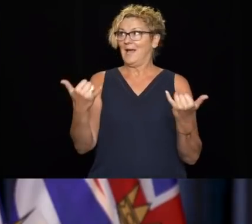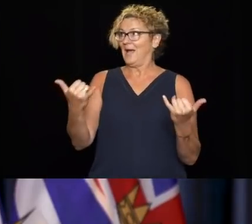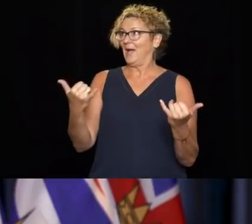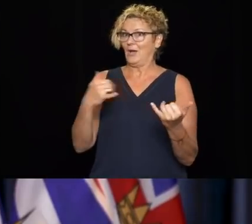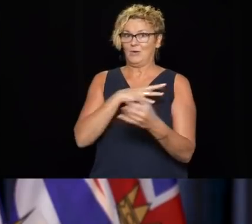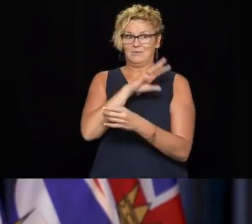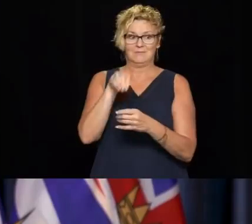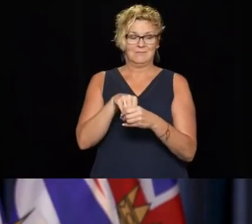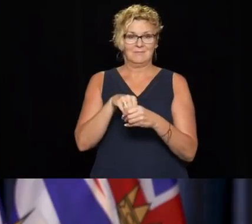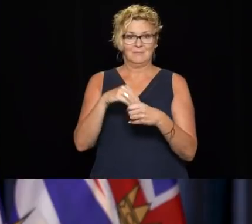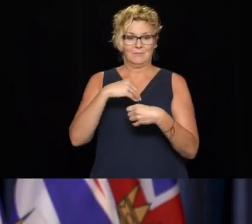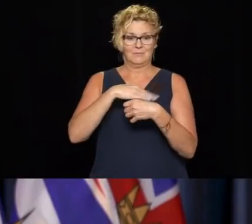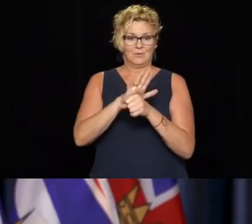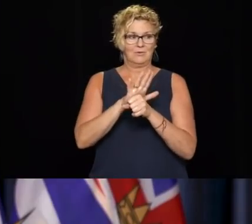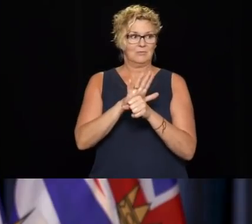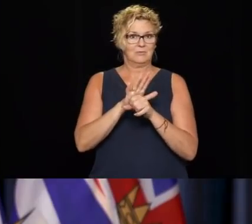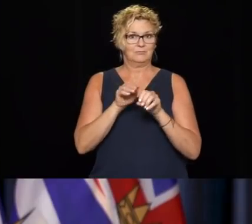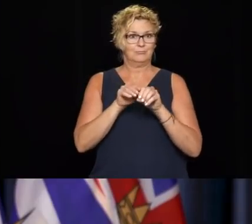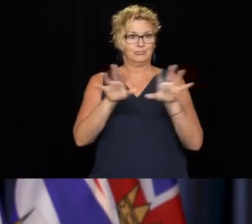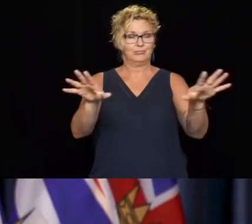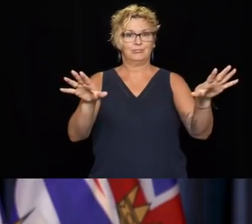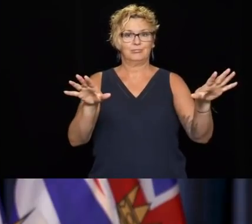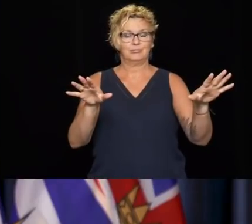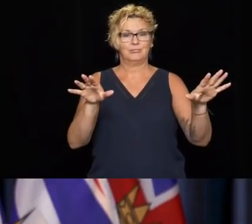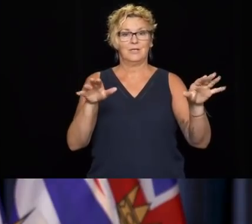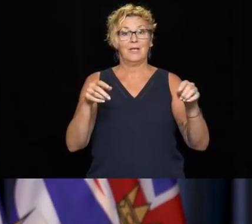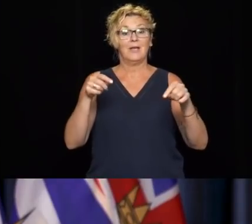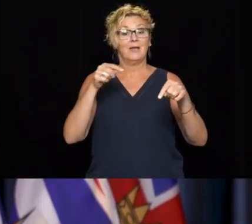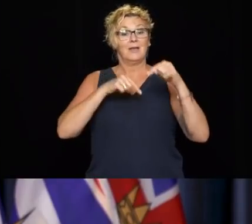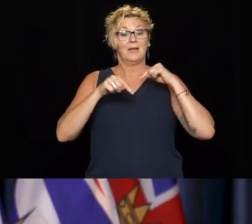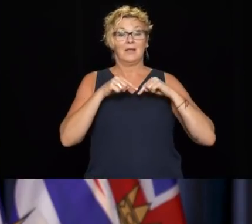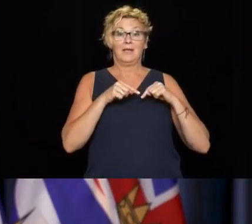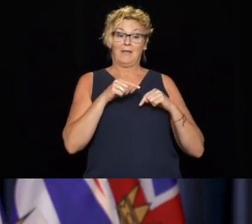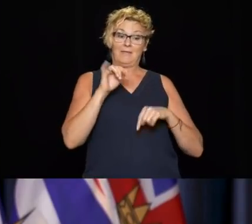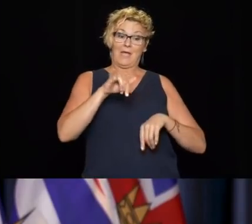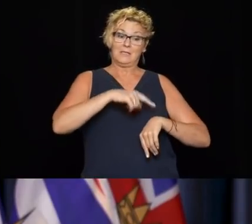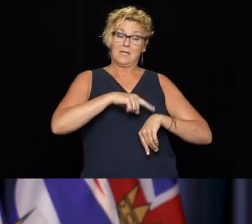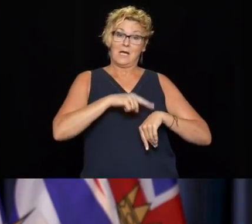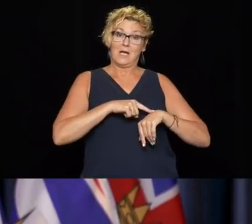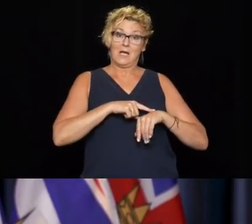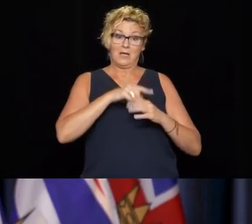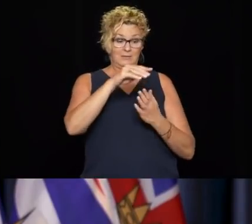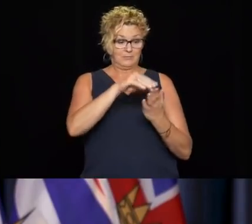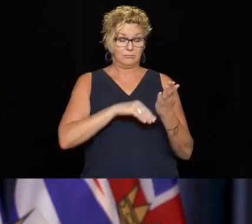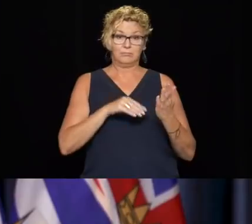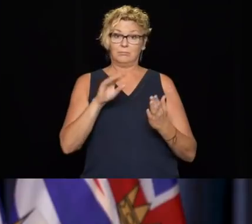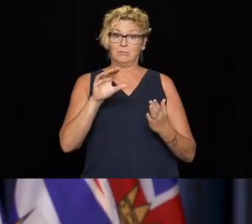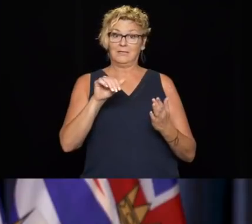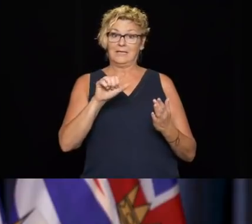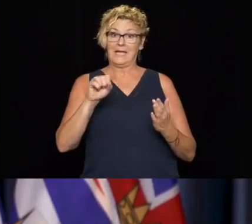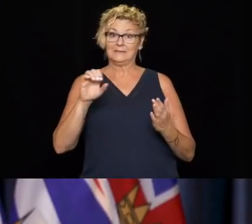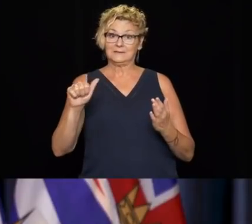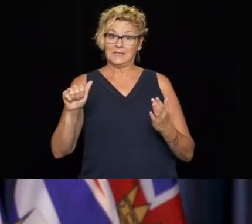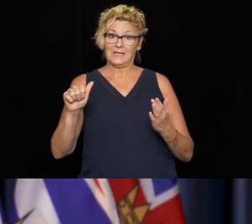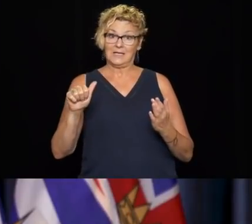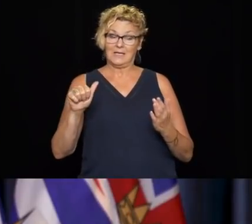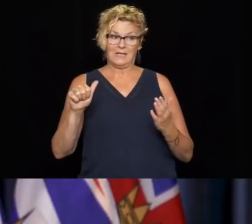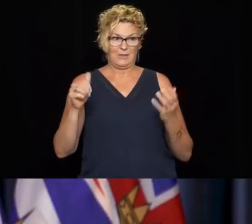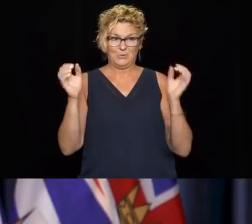do that by summing up the 150 words at a time. What I'm saying is what is evidence as those on my face, we are